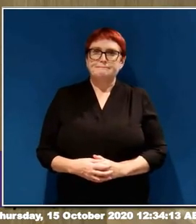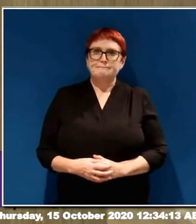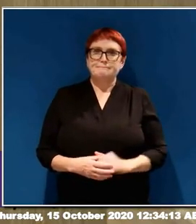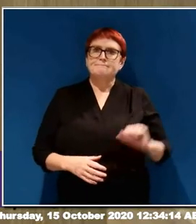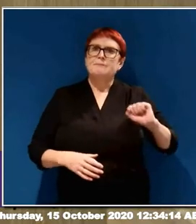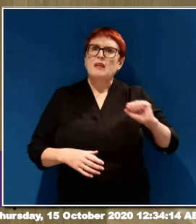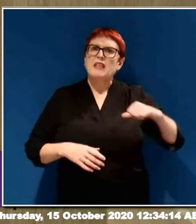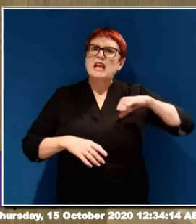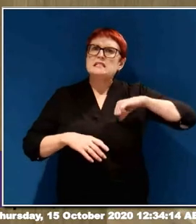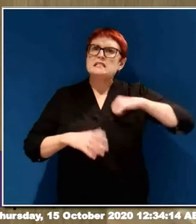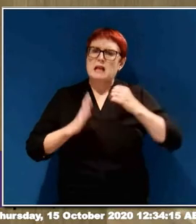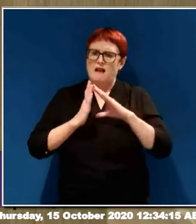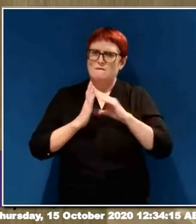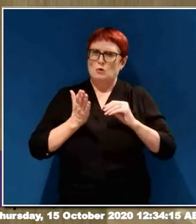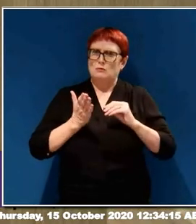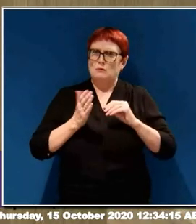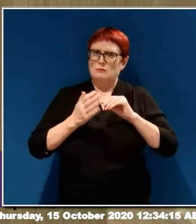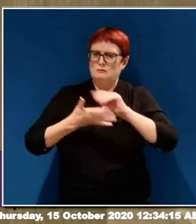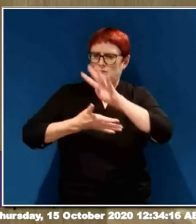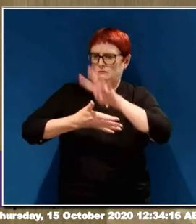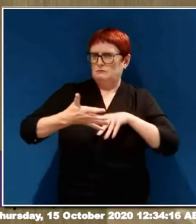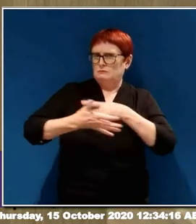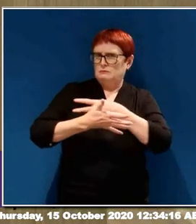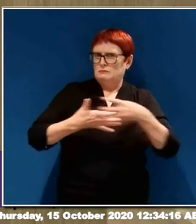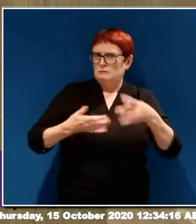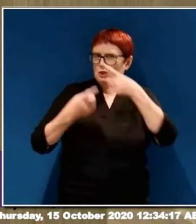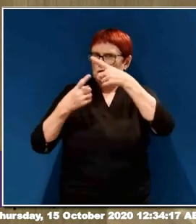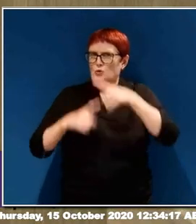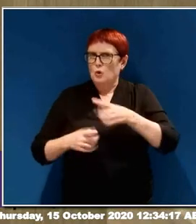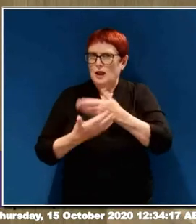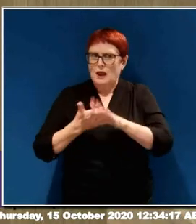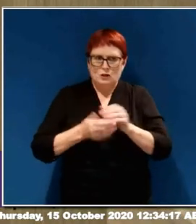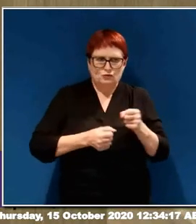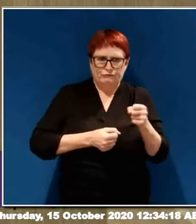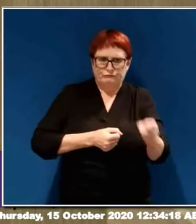for students with disability is around teacher and teacher aide time.